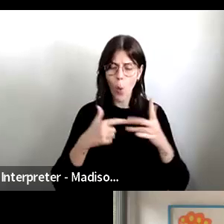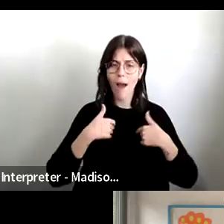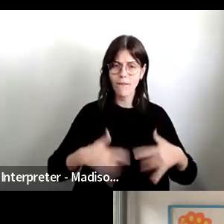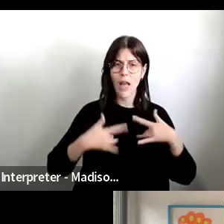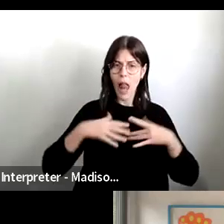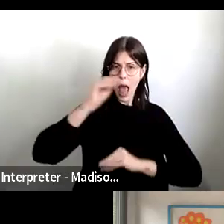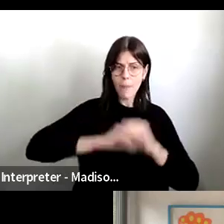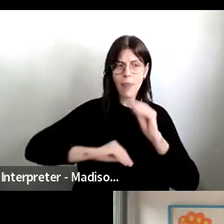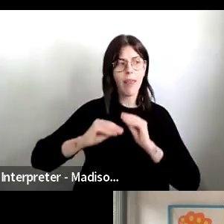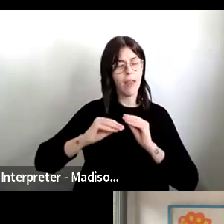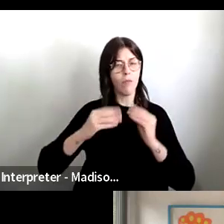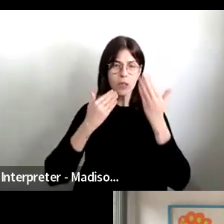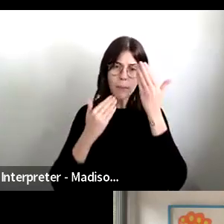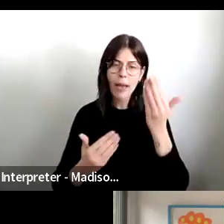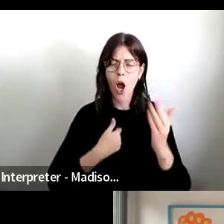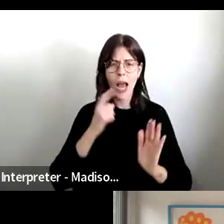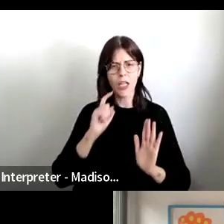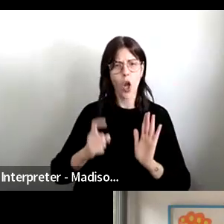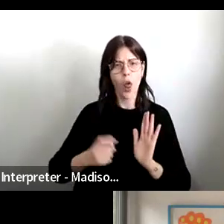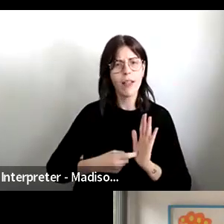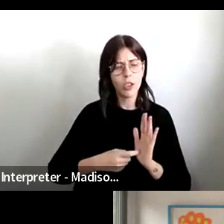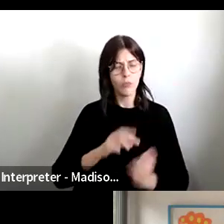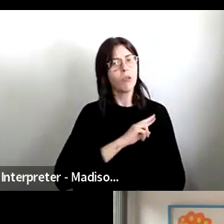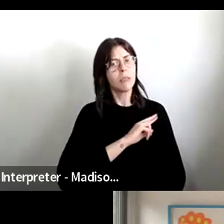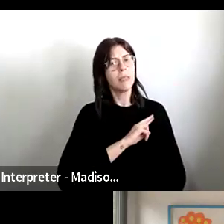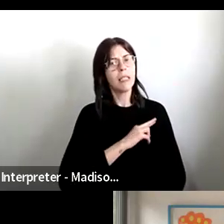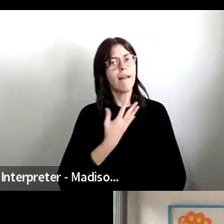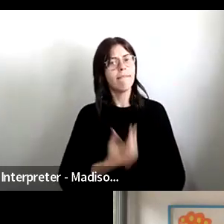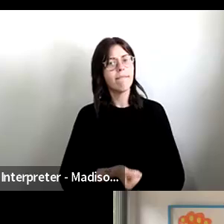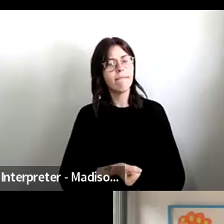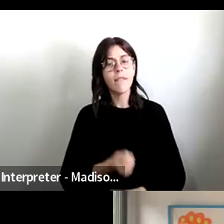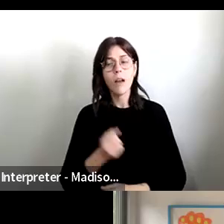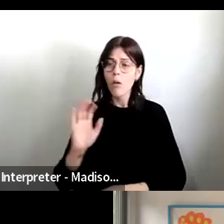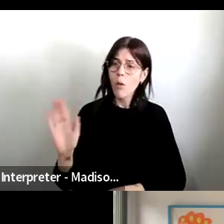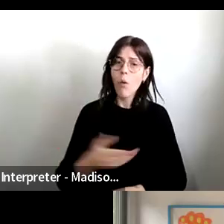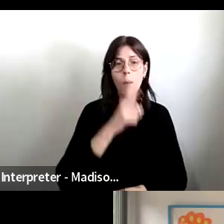acknowledgement of what a gift and responsibility it is. I think everyone comes prepared and has